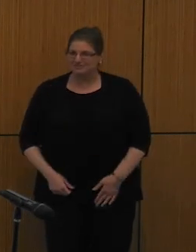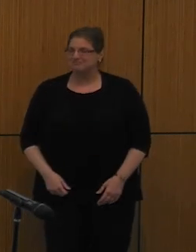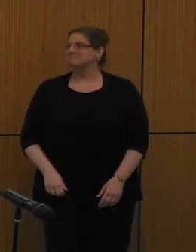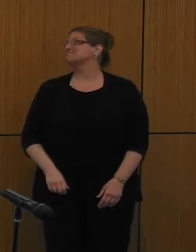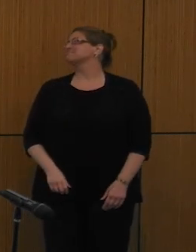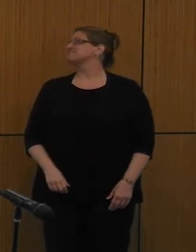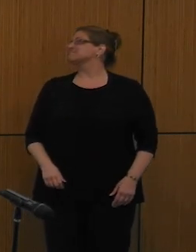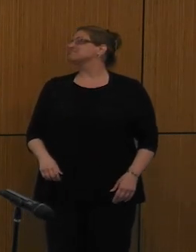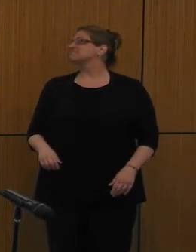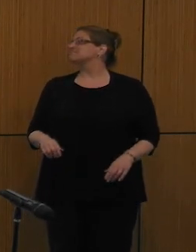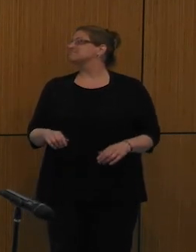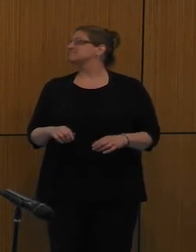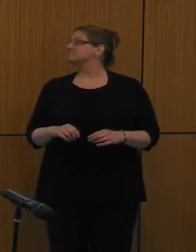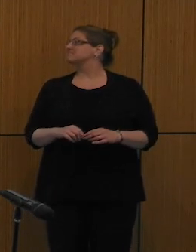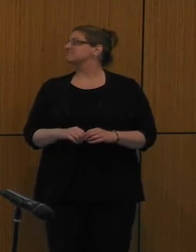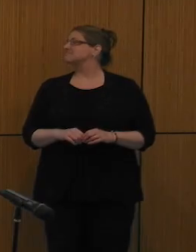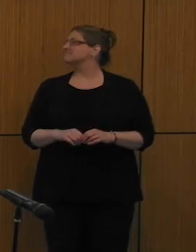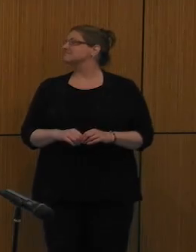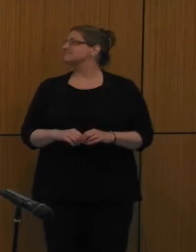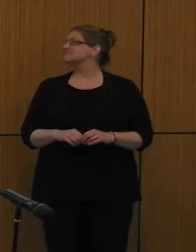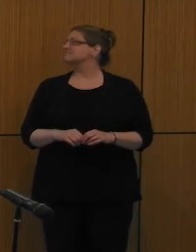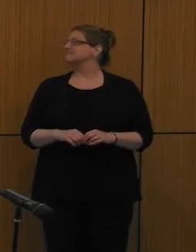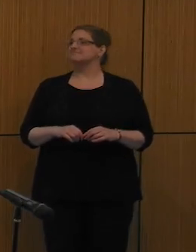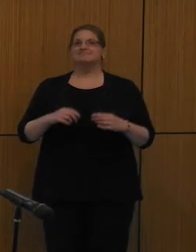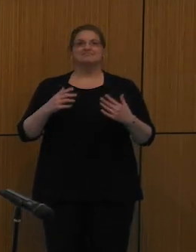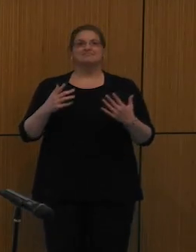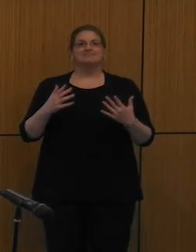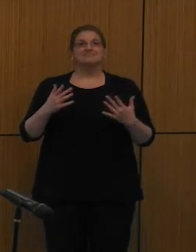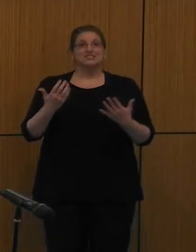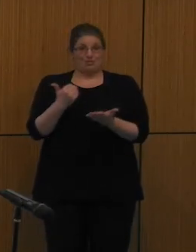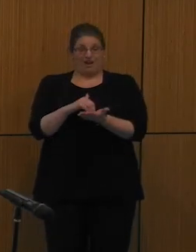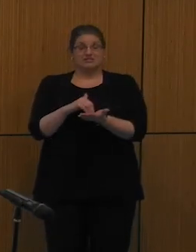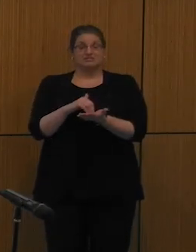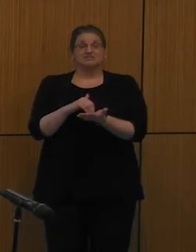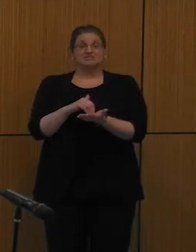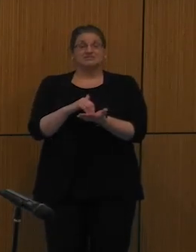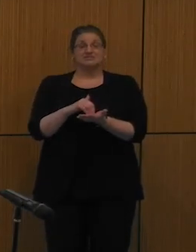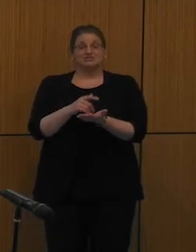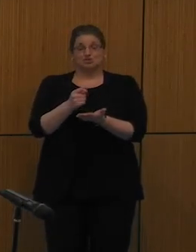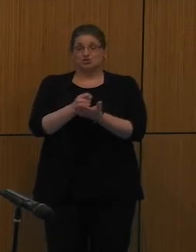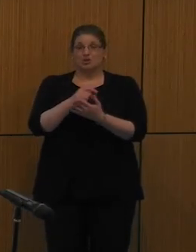So it so it's again one, treatment option for all of these disorders.